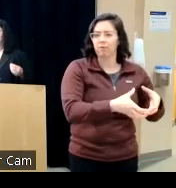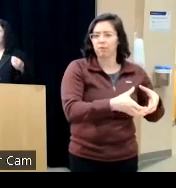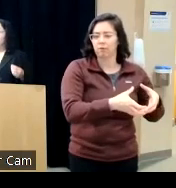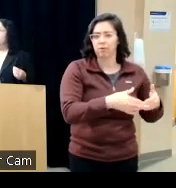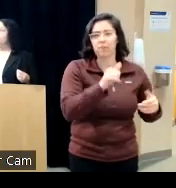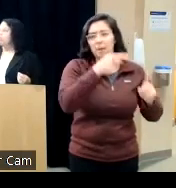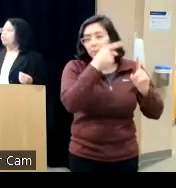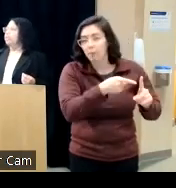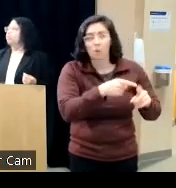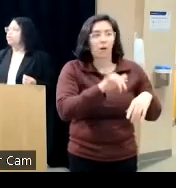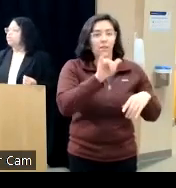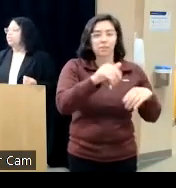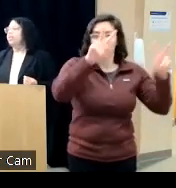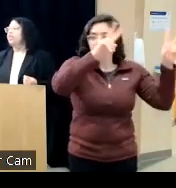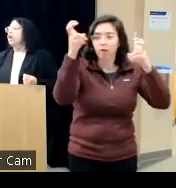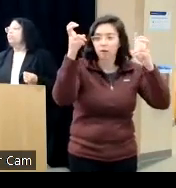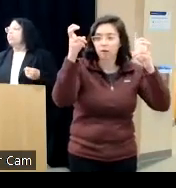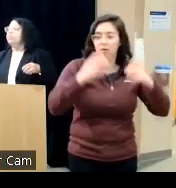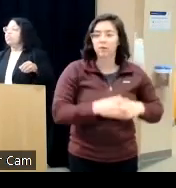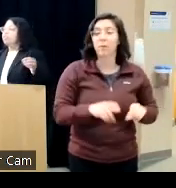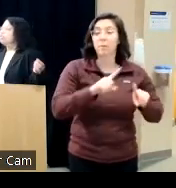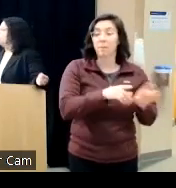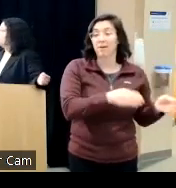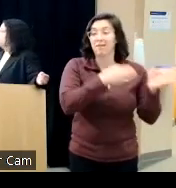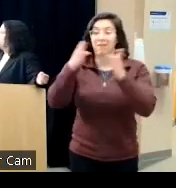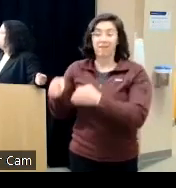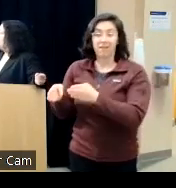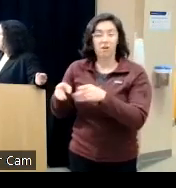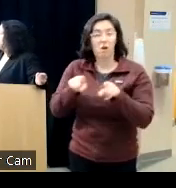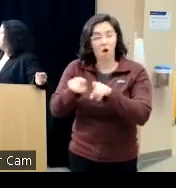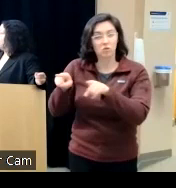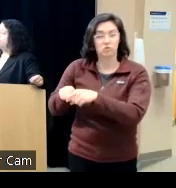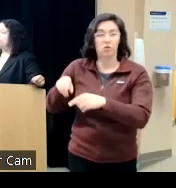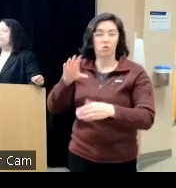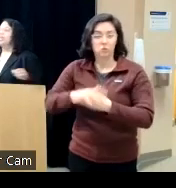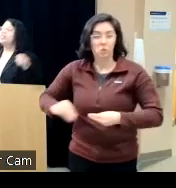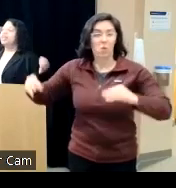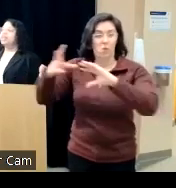point or line of inquiry that we're interested in but there's also the qualitative aspect that